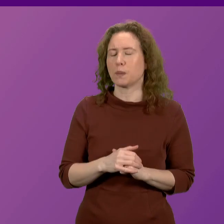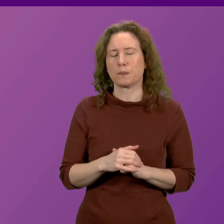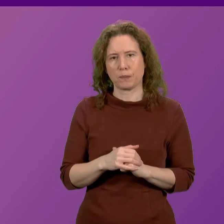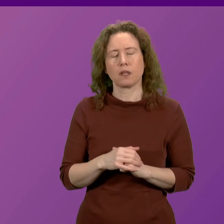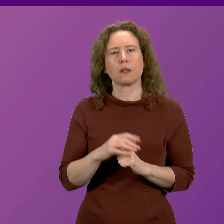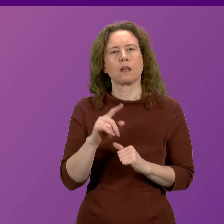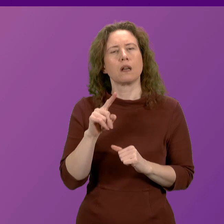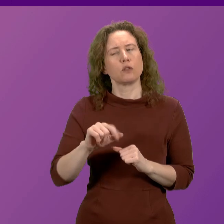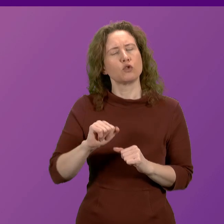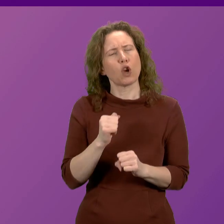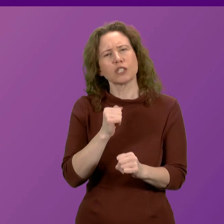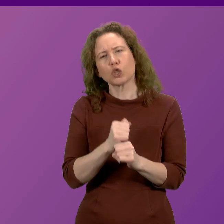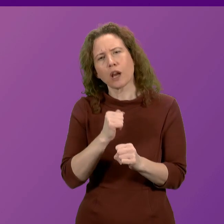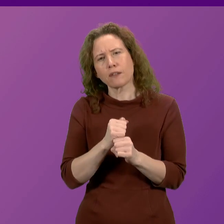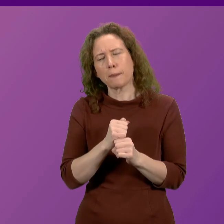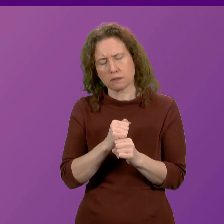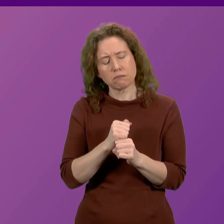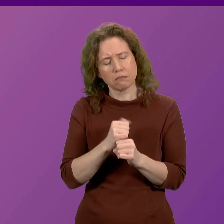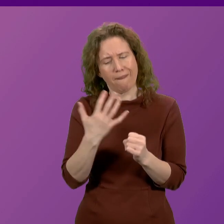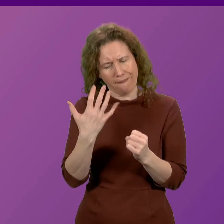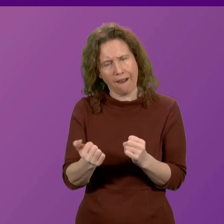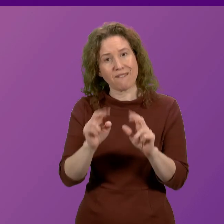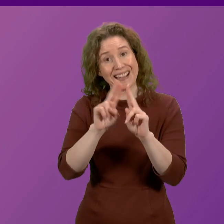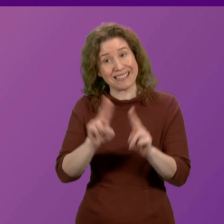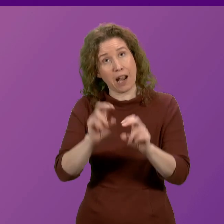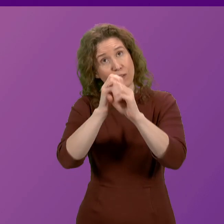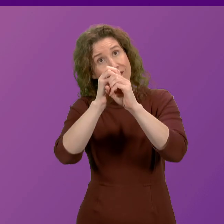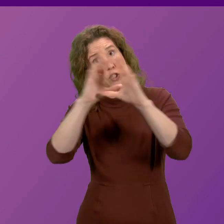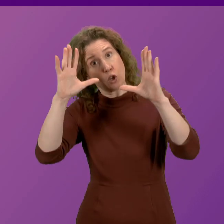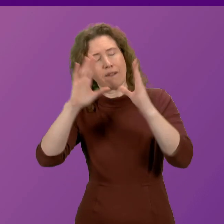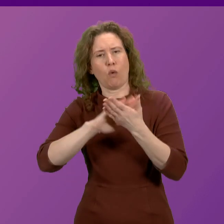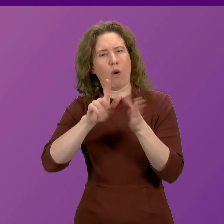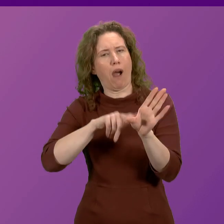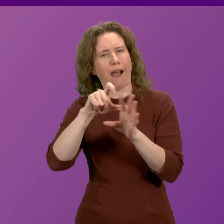The Scottish Government has an international vision for the hydrogen economy in Scotland.